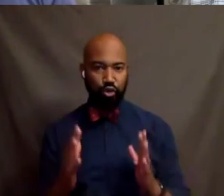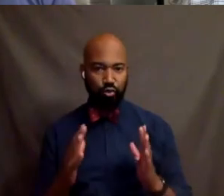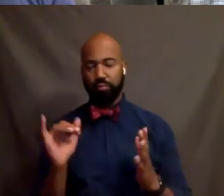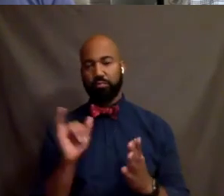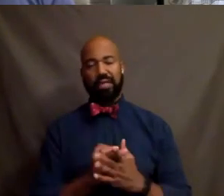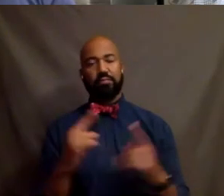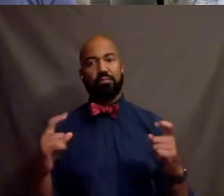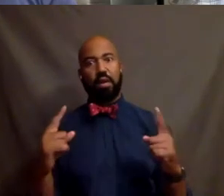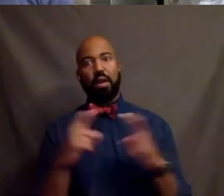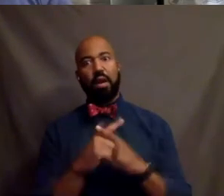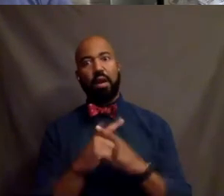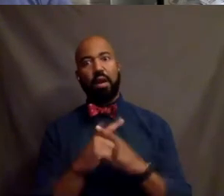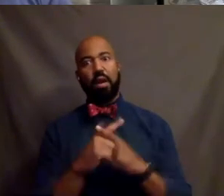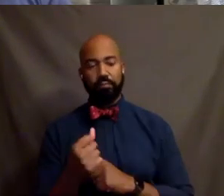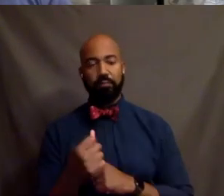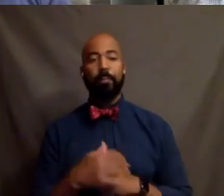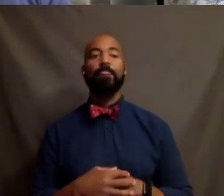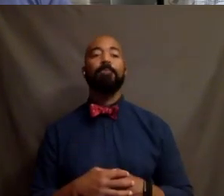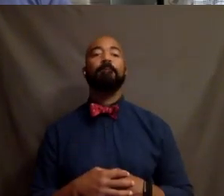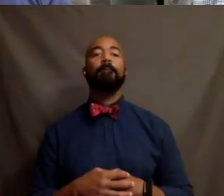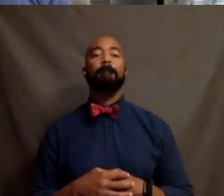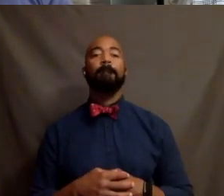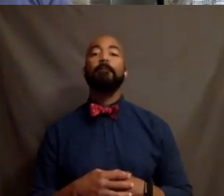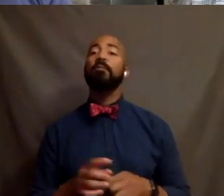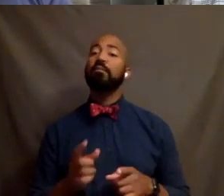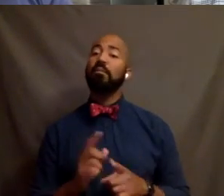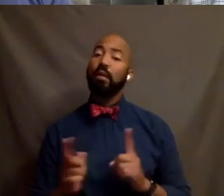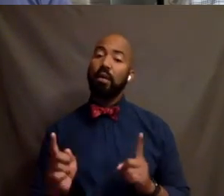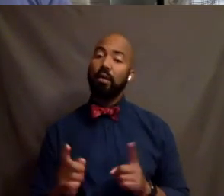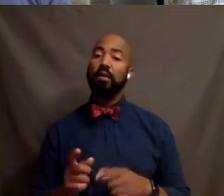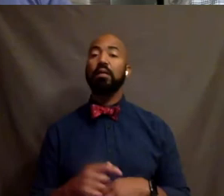But recognizing that I want people to feel